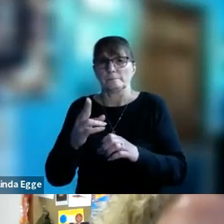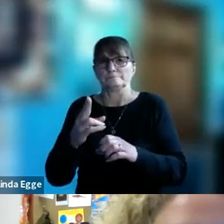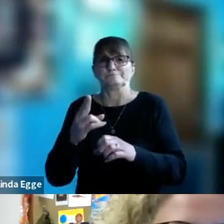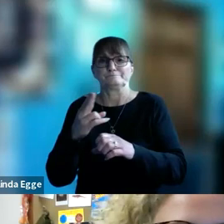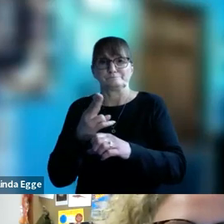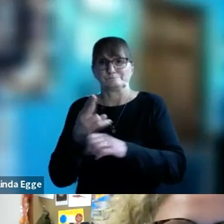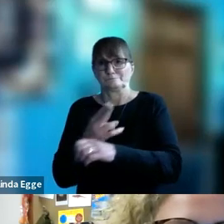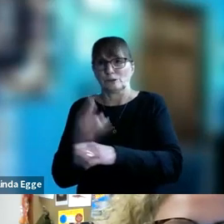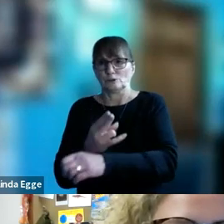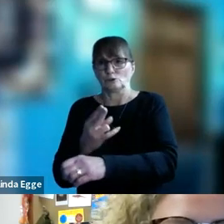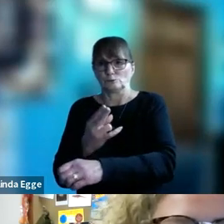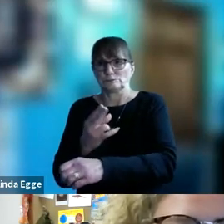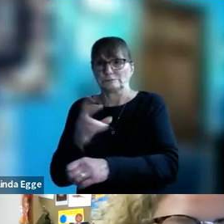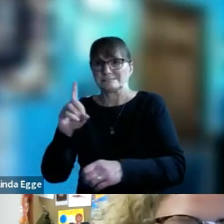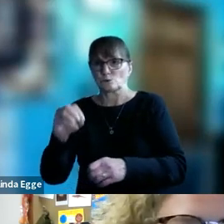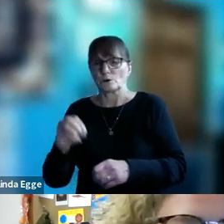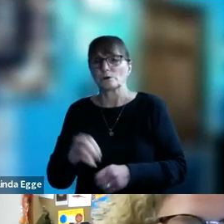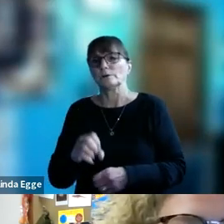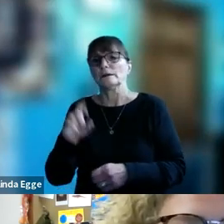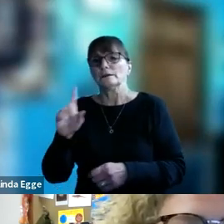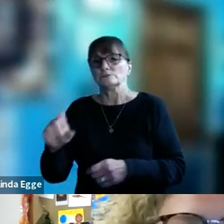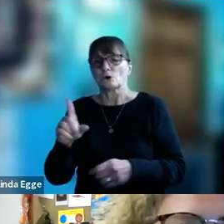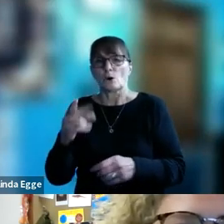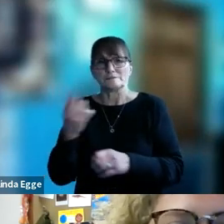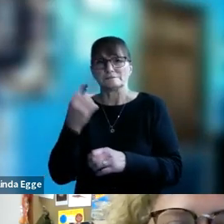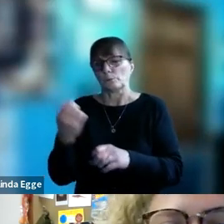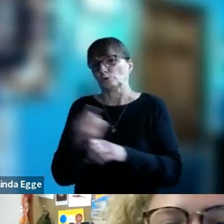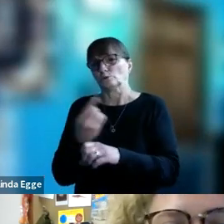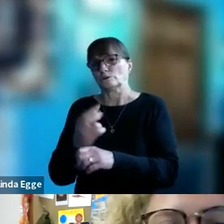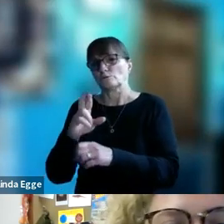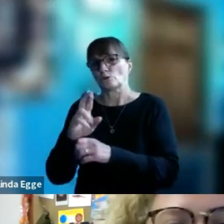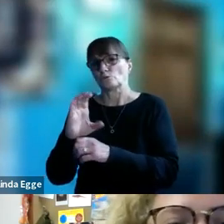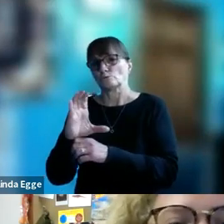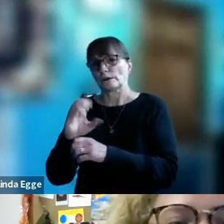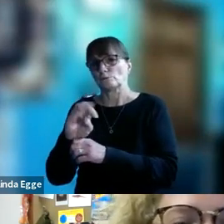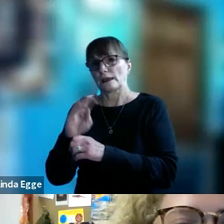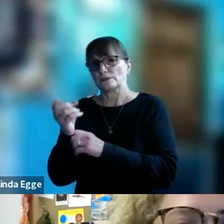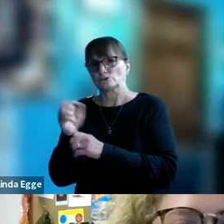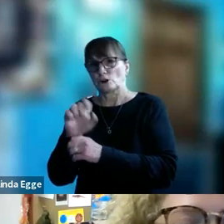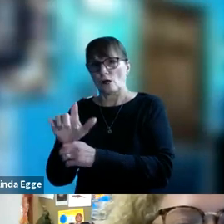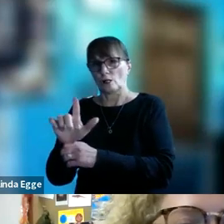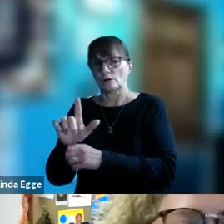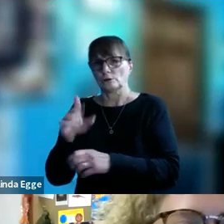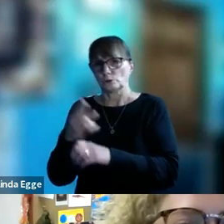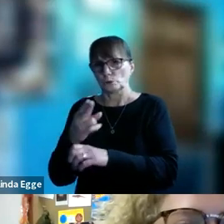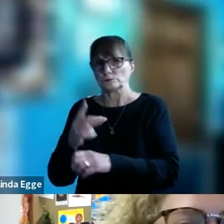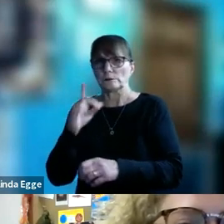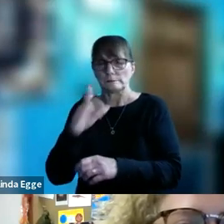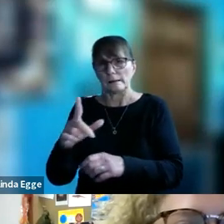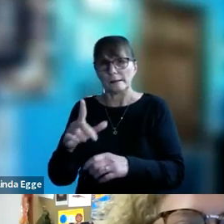If someone uses sporadically recreationally, and it is not in any medical record, I probably just won't talk about it.